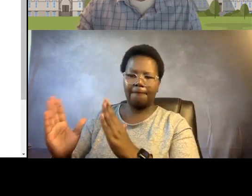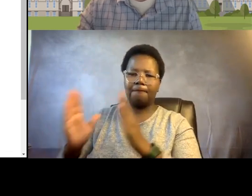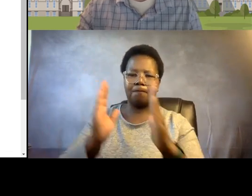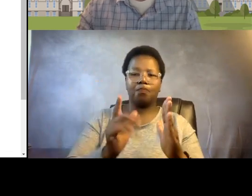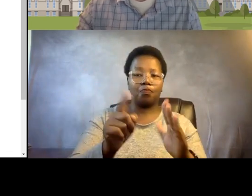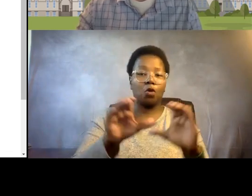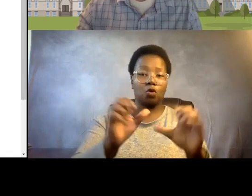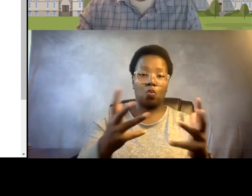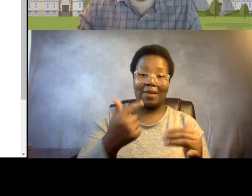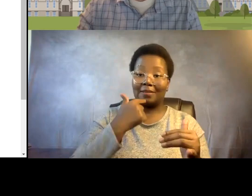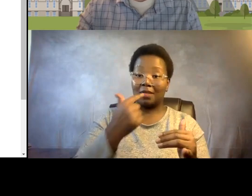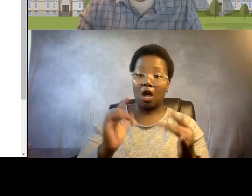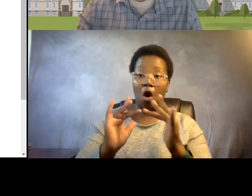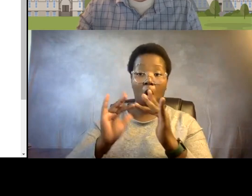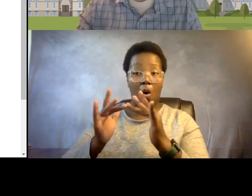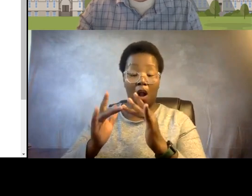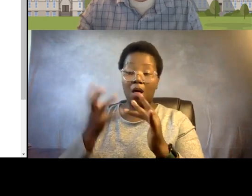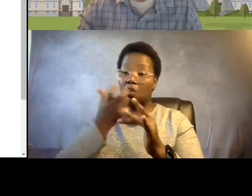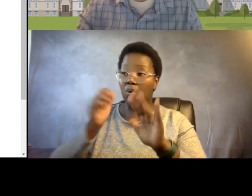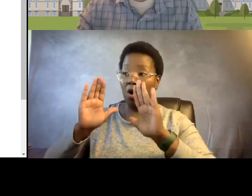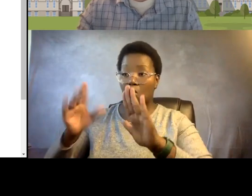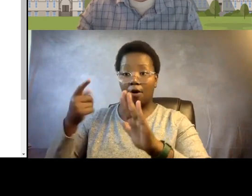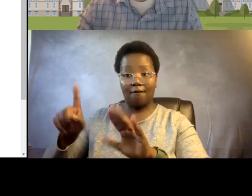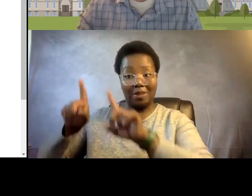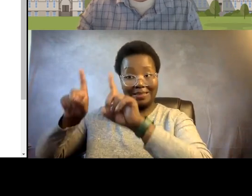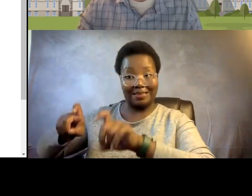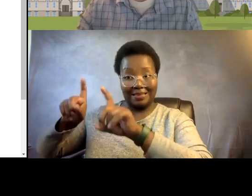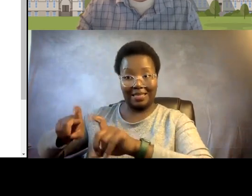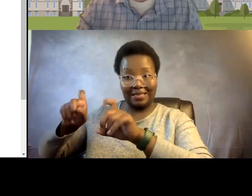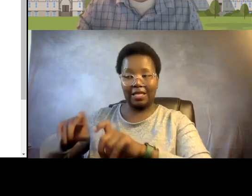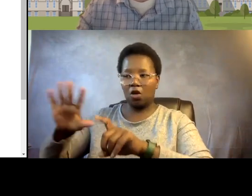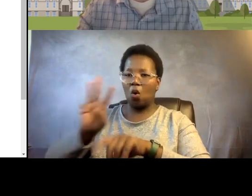version is great for testing, you just put put in a website address, it's run, it's going to